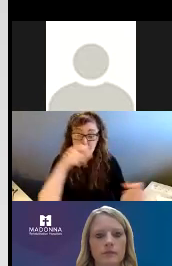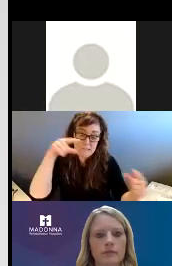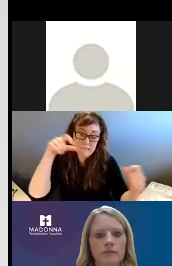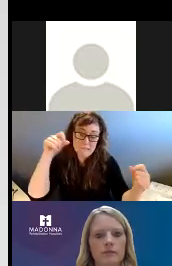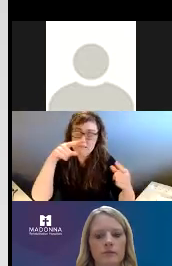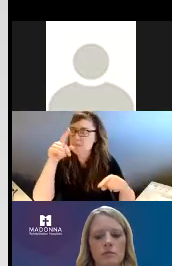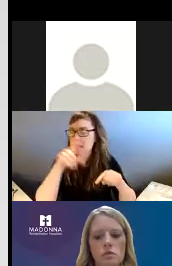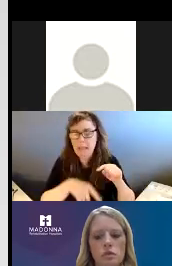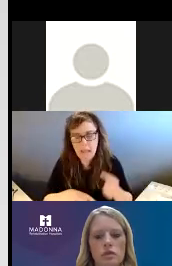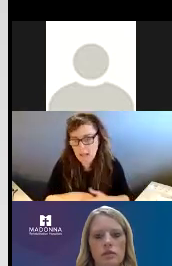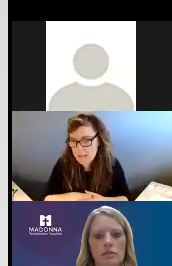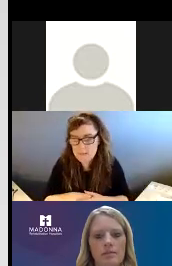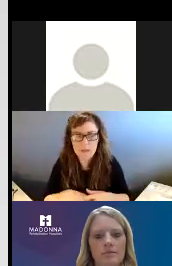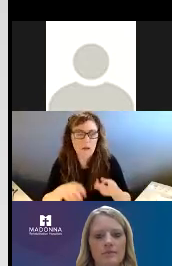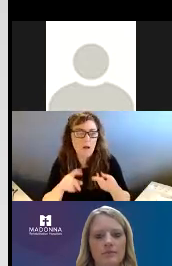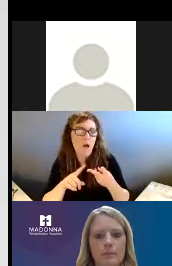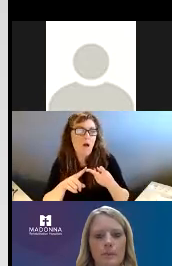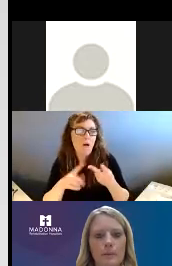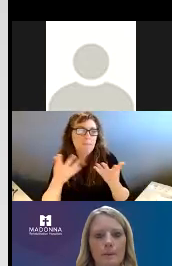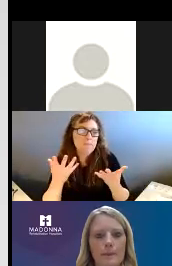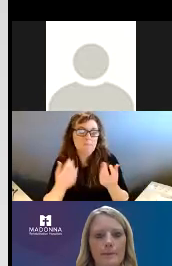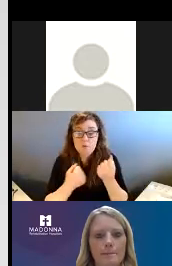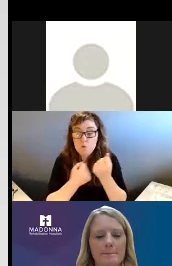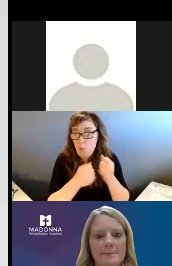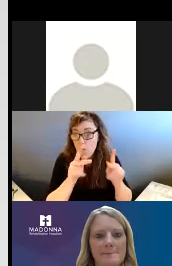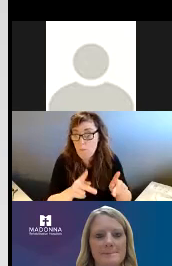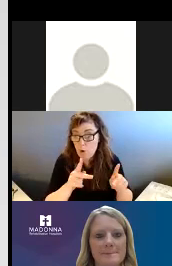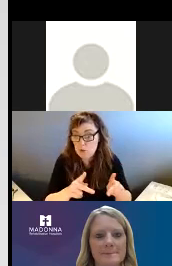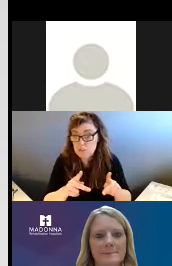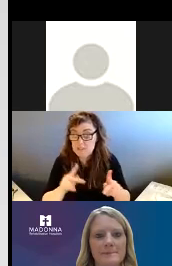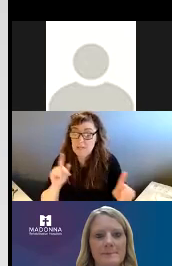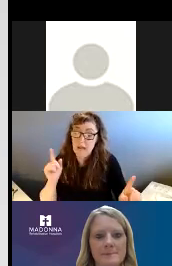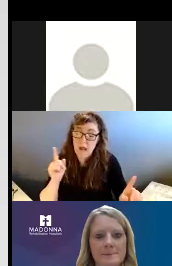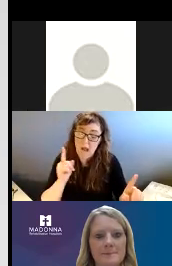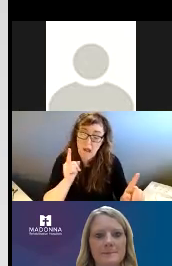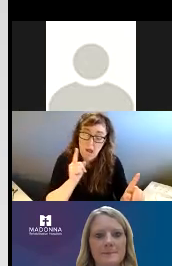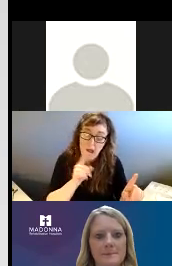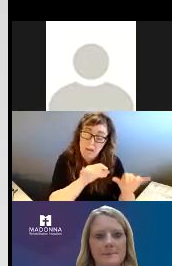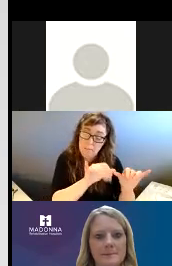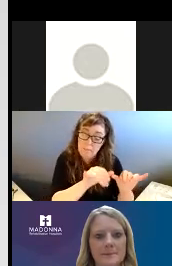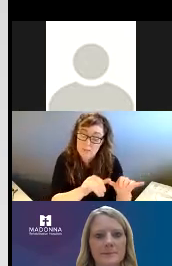SUPPORTIVE PERSON ISN'T ABLE TO PHYSICALLY GET DOWN TO GET ALL THE MEASUREMENTS THAT WE NEED,